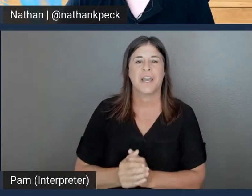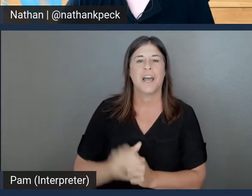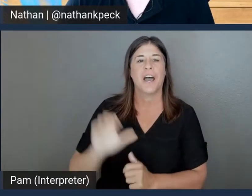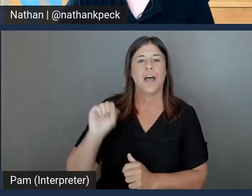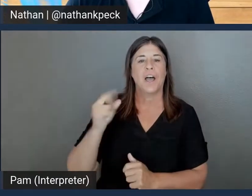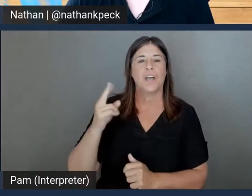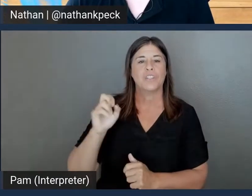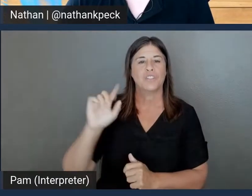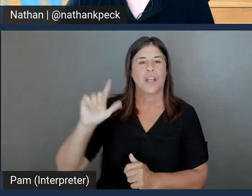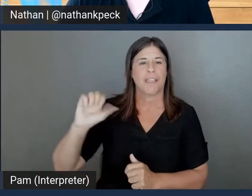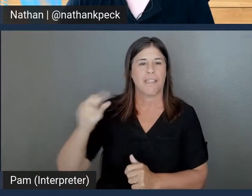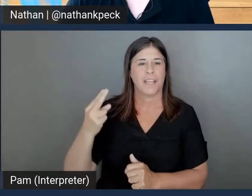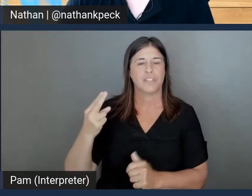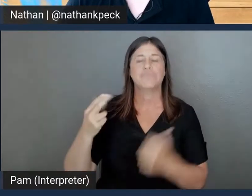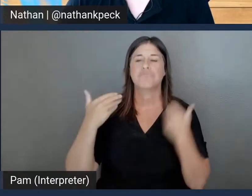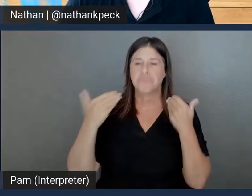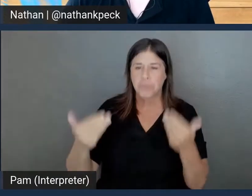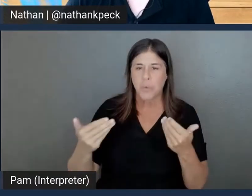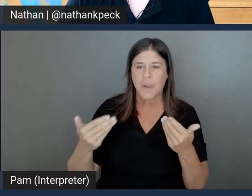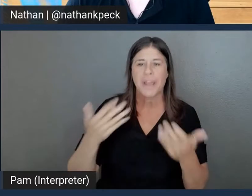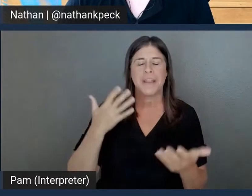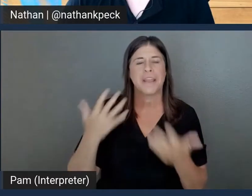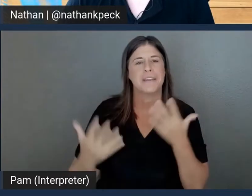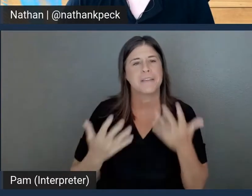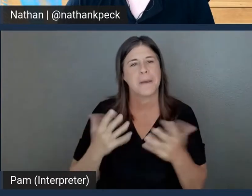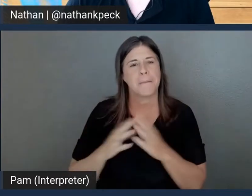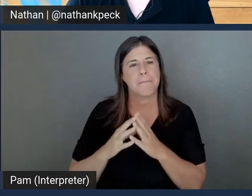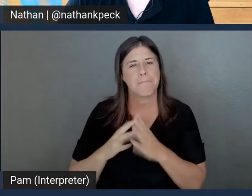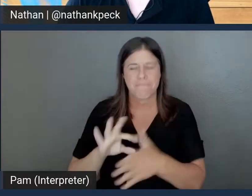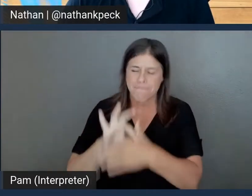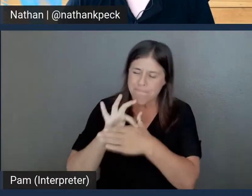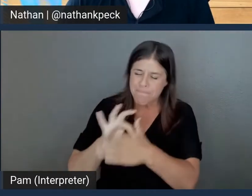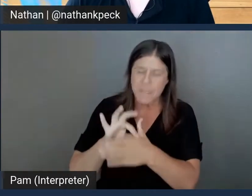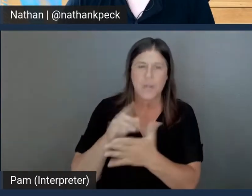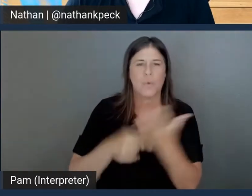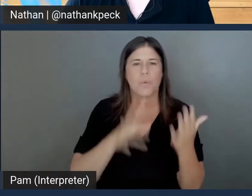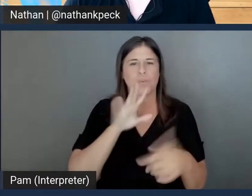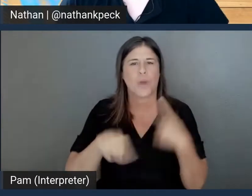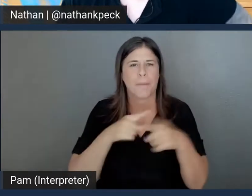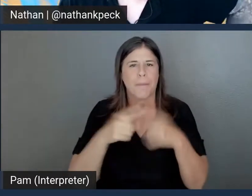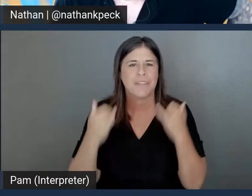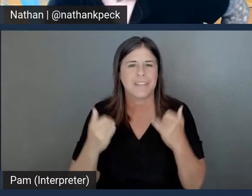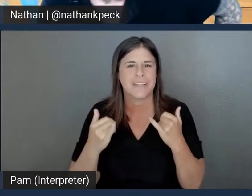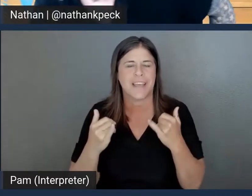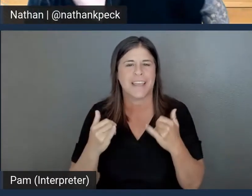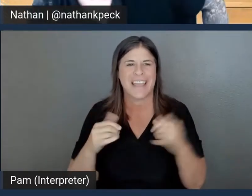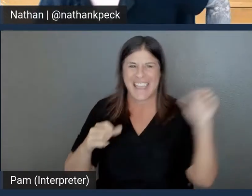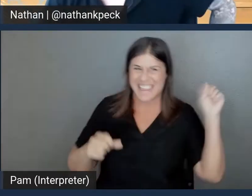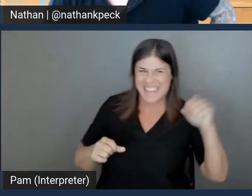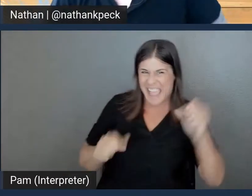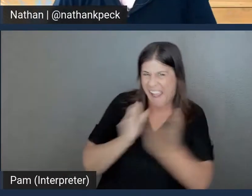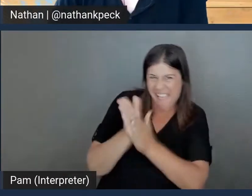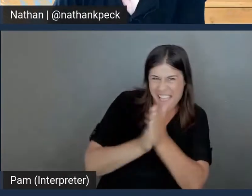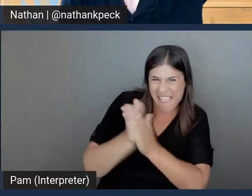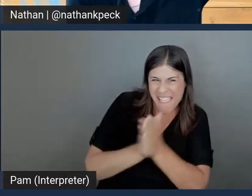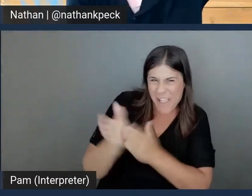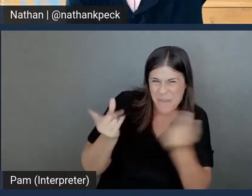let's get into the meat of what we wanna talk about today. Yeah. What's the due announcement? Yeah, yeah, yeah.